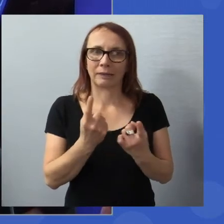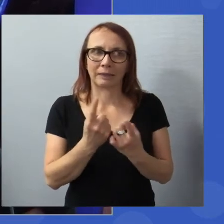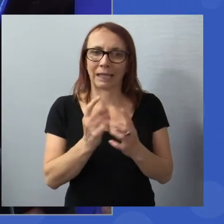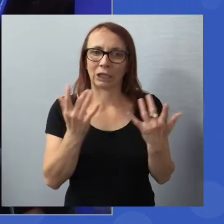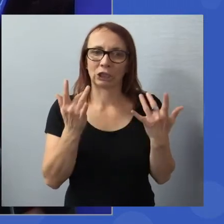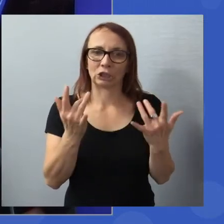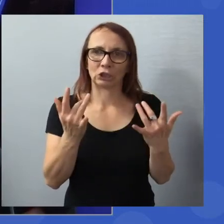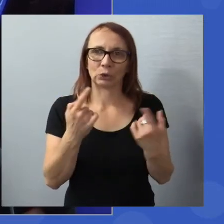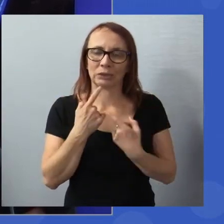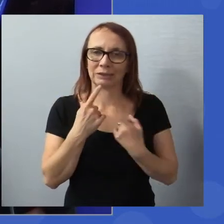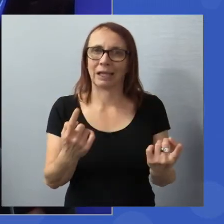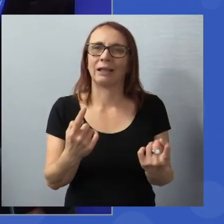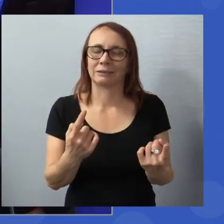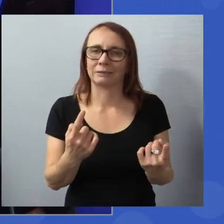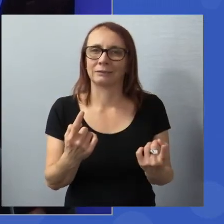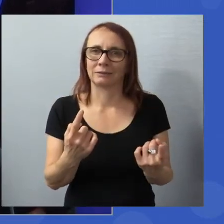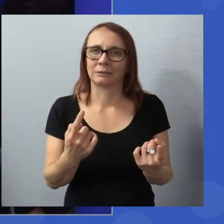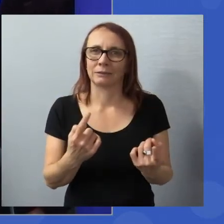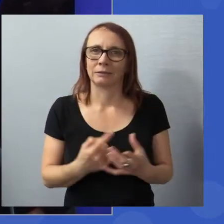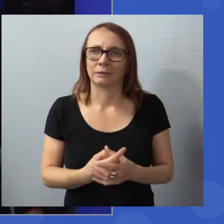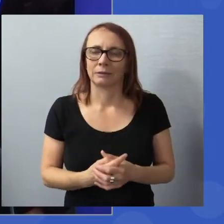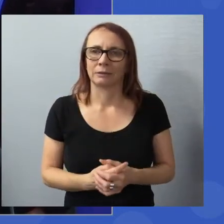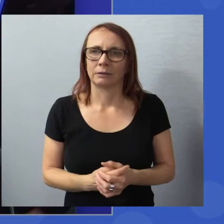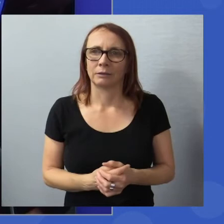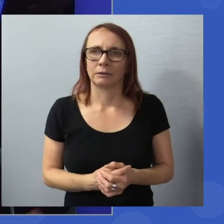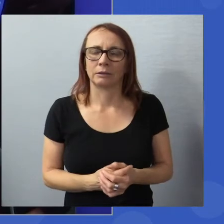blight they march they buying for the vote for the government's possession but